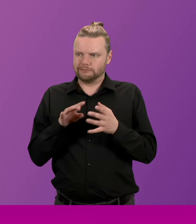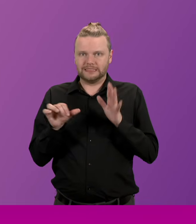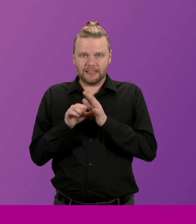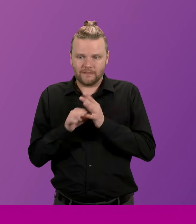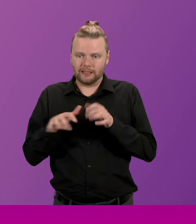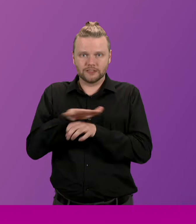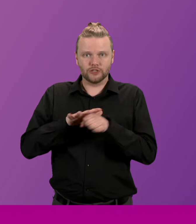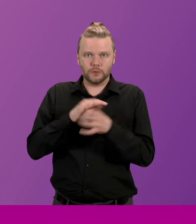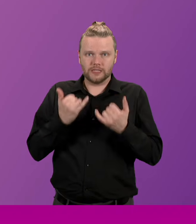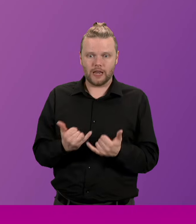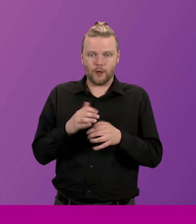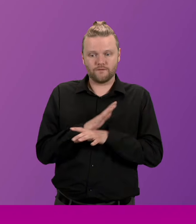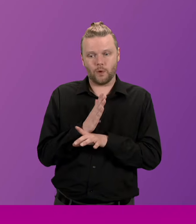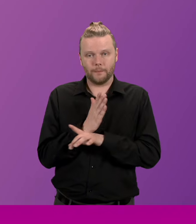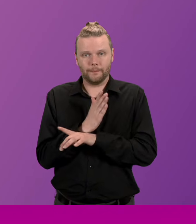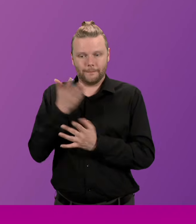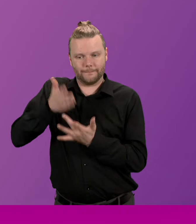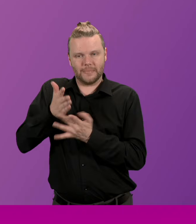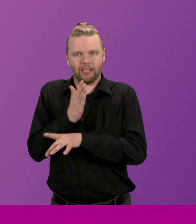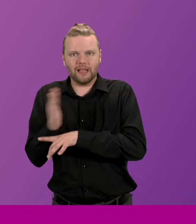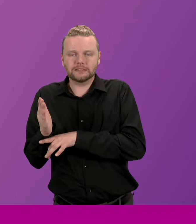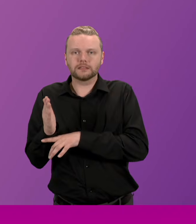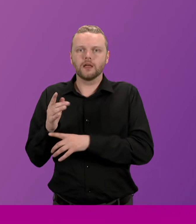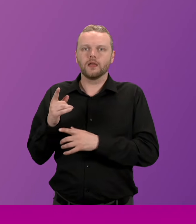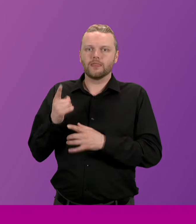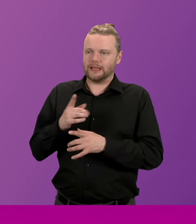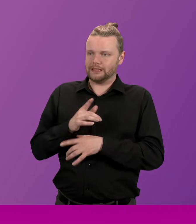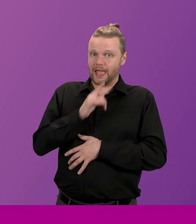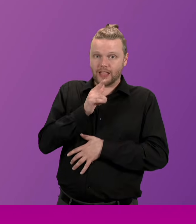experiencing in the middle east, issues of energy security need to be taken into